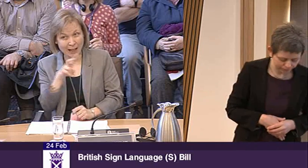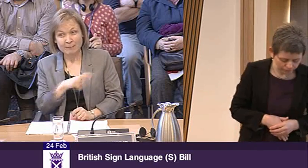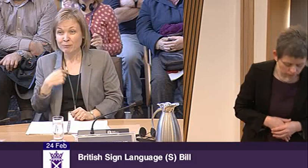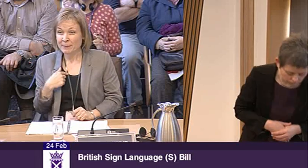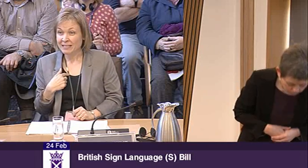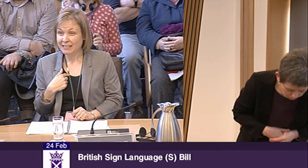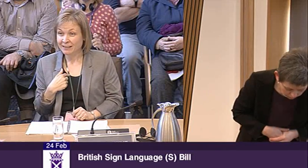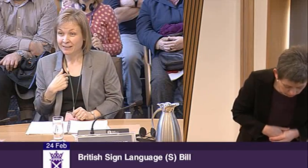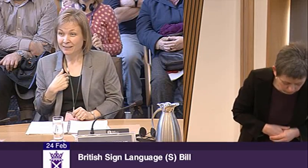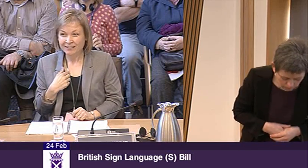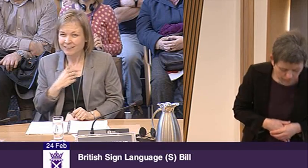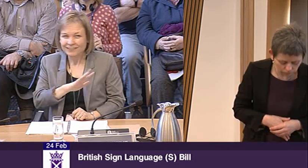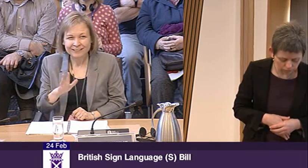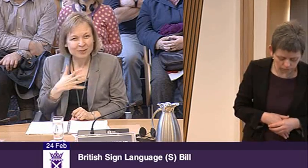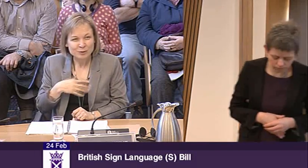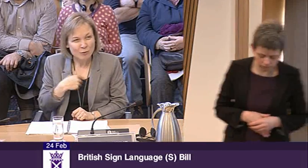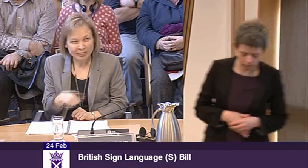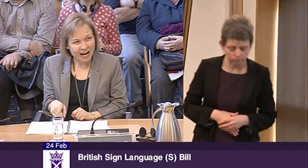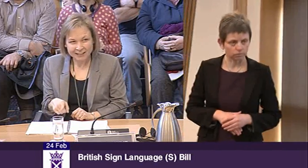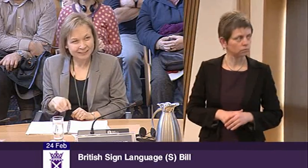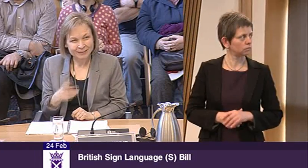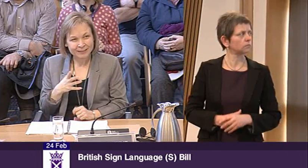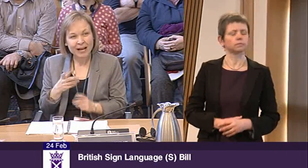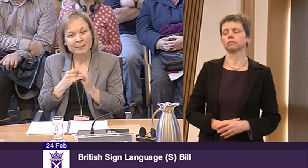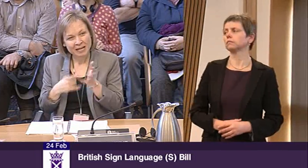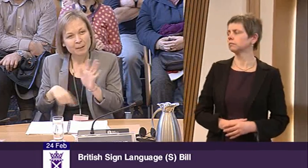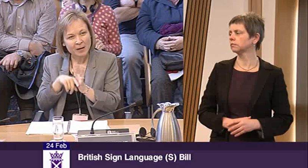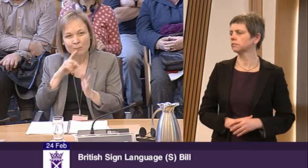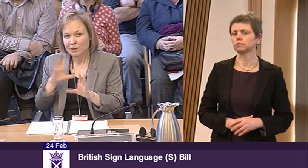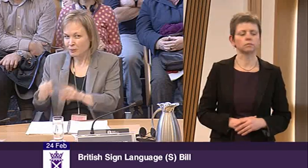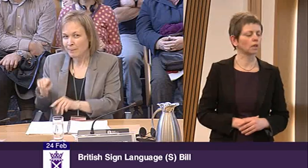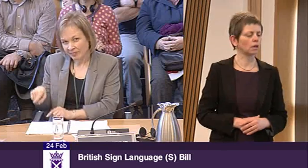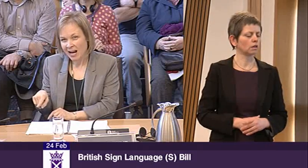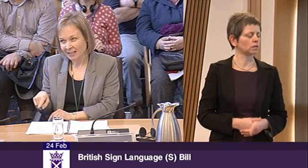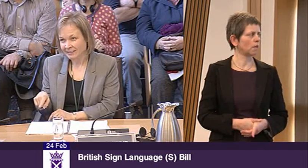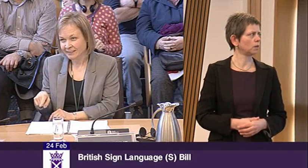great,” and that is the reasonable adjustment made. However, that is not meeting our needs.